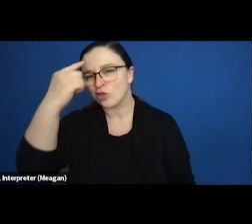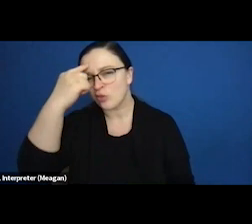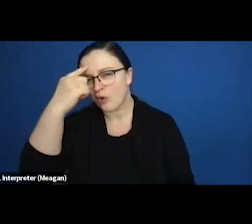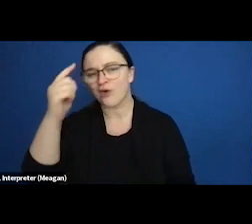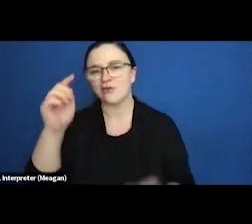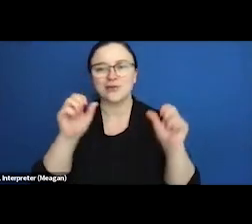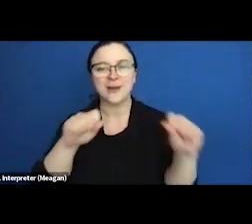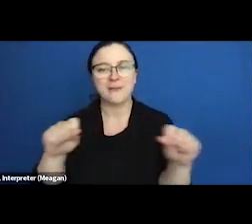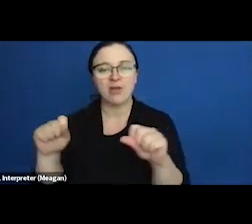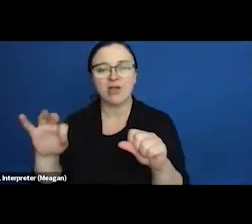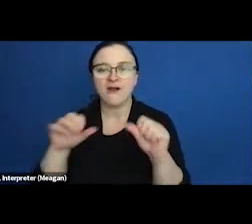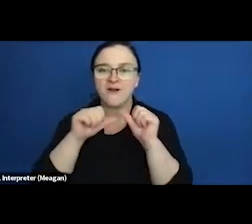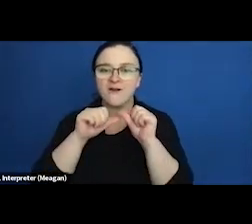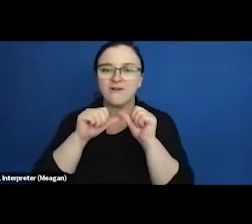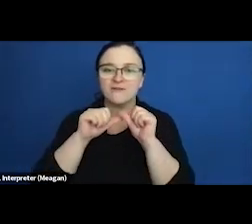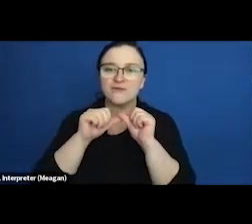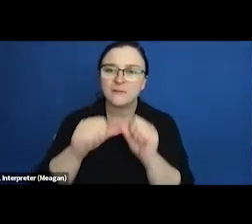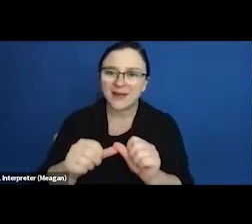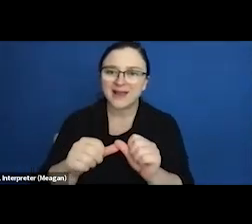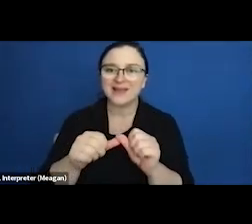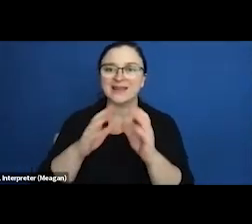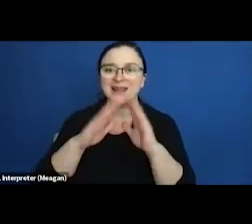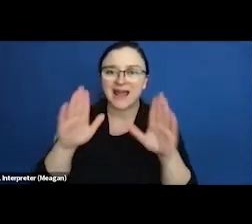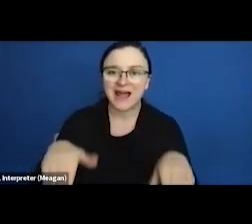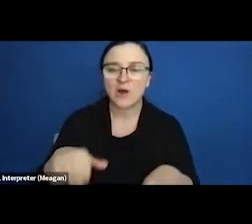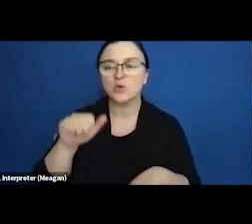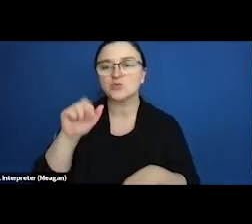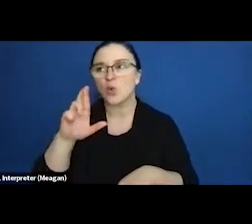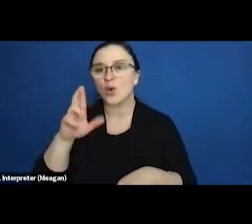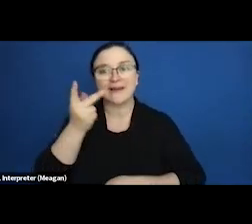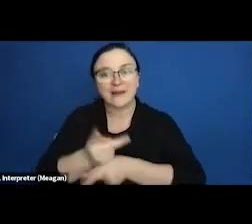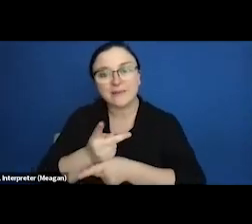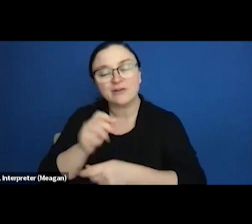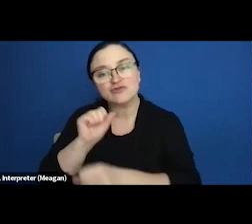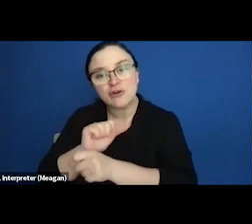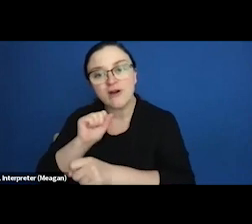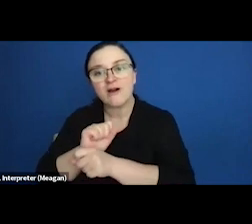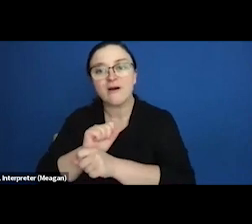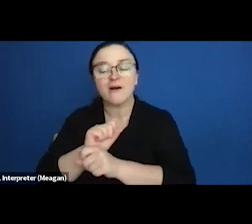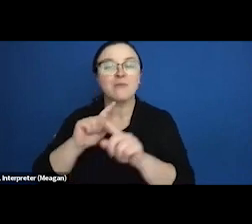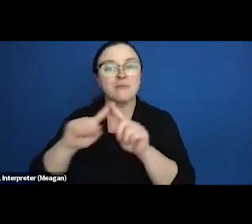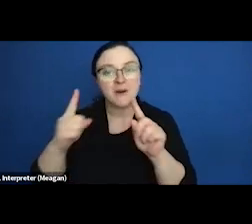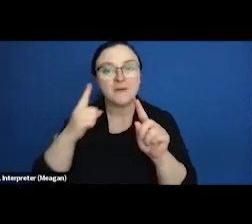of remaining housed or holding a job. But because we were using,